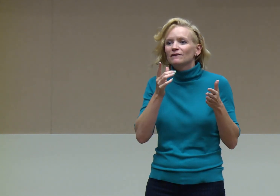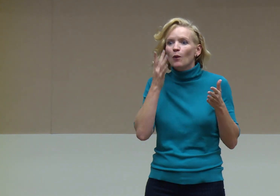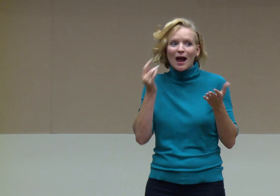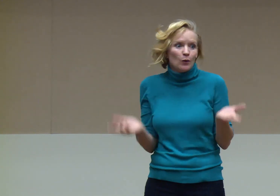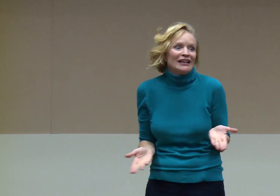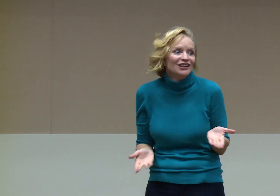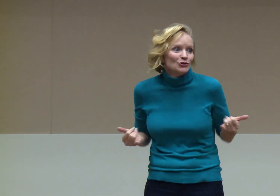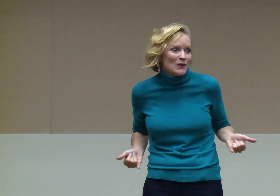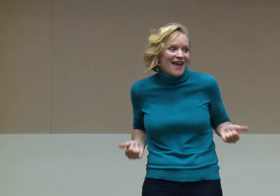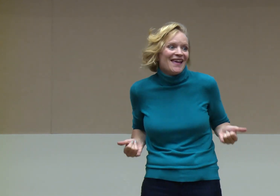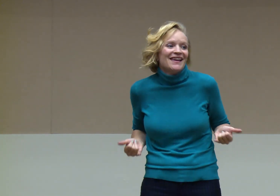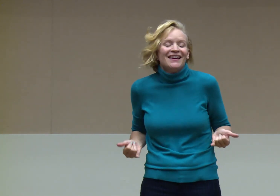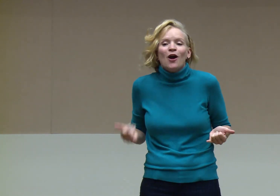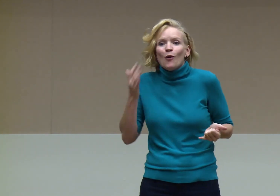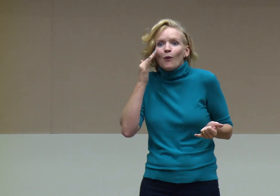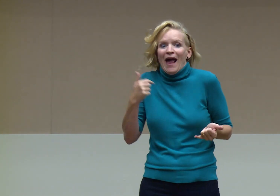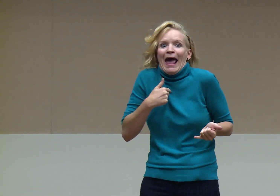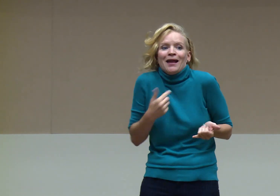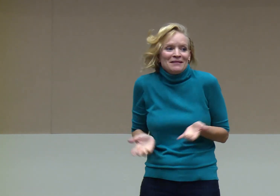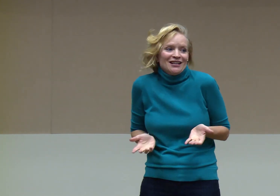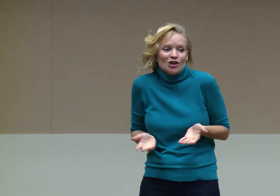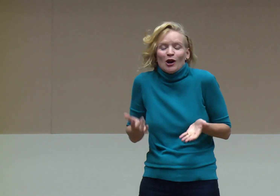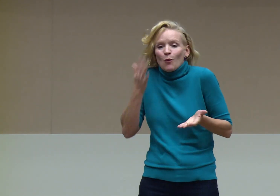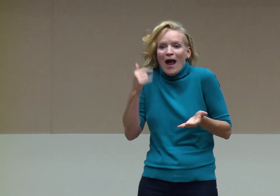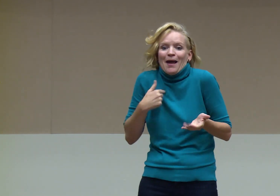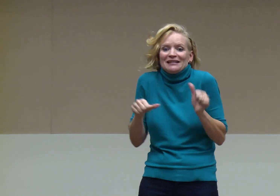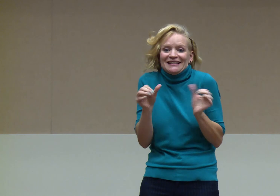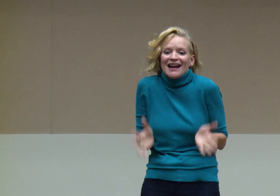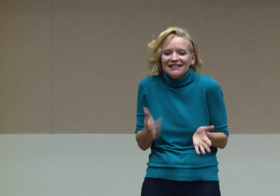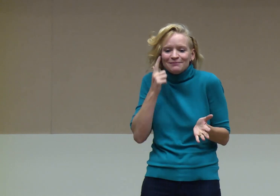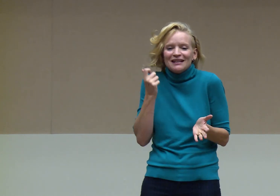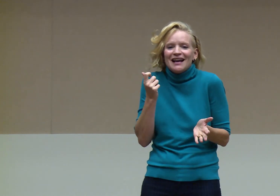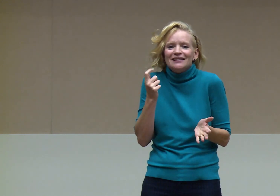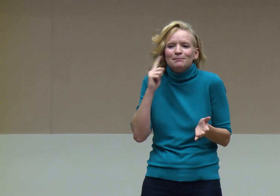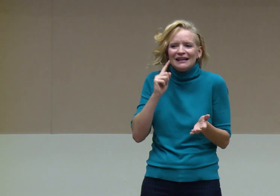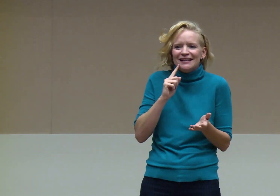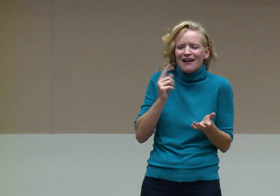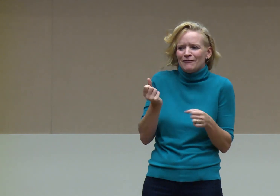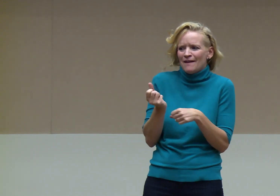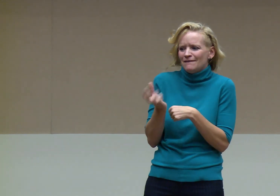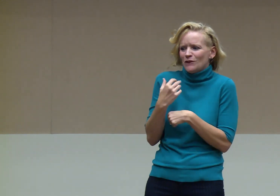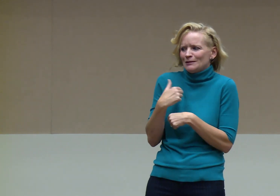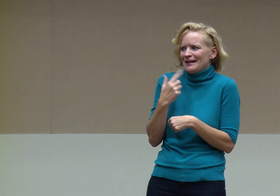I think that's part of why we're all here today and why I'm here, why I'm a scientist indeed,